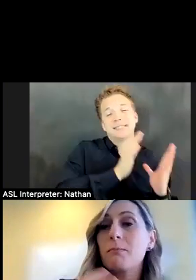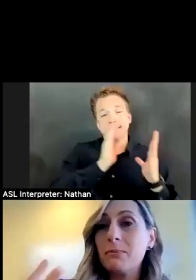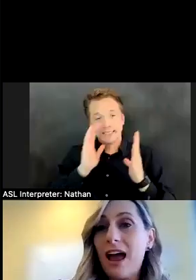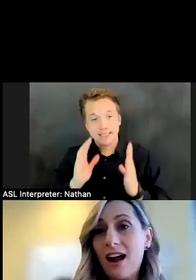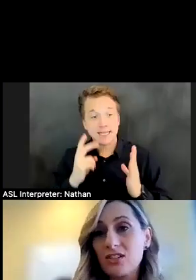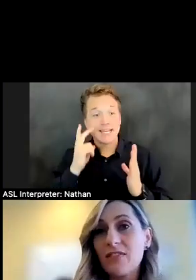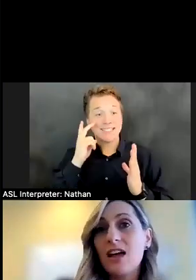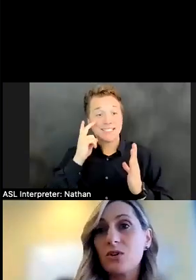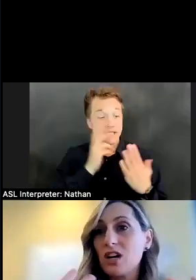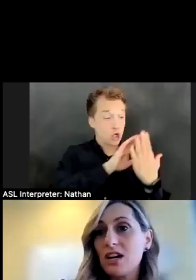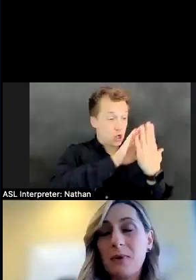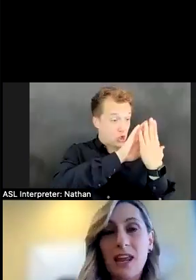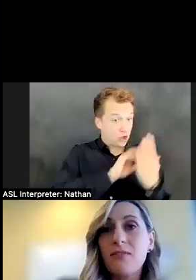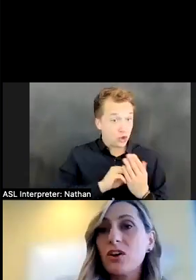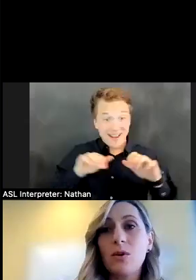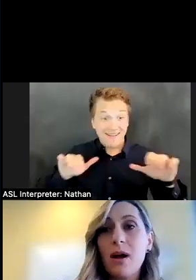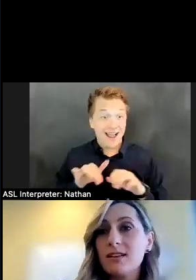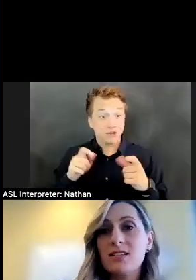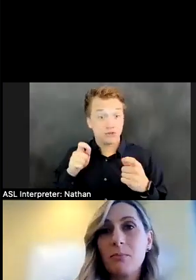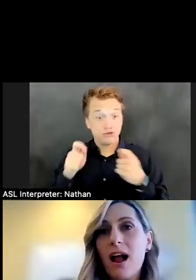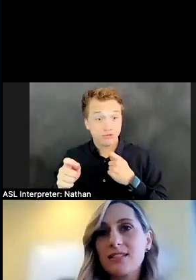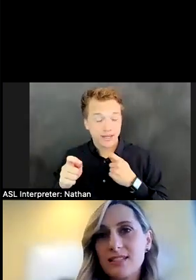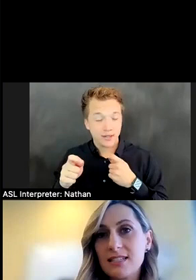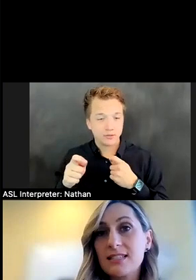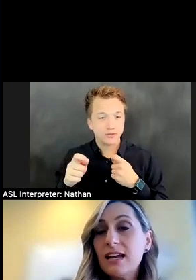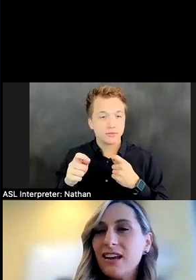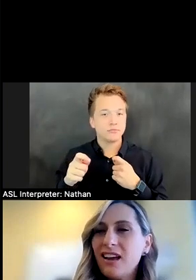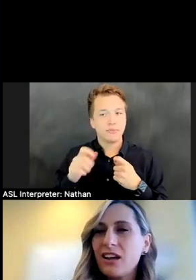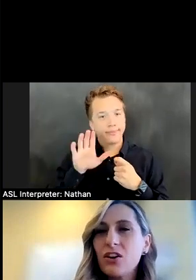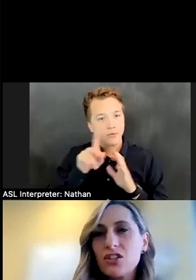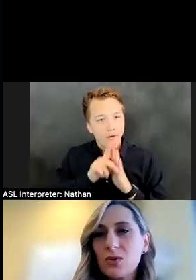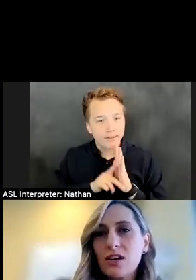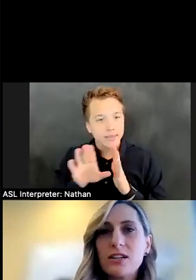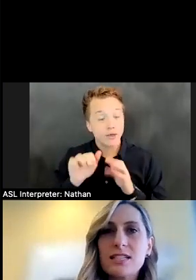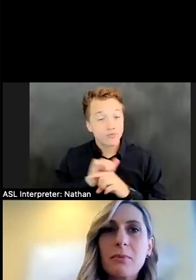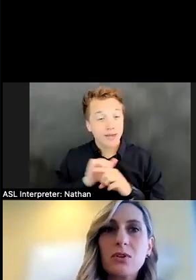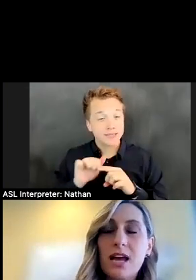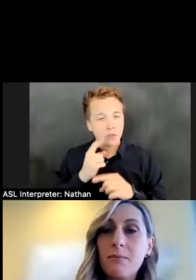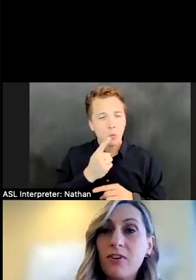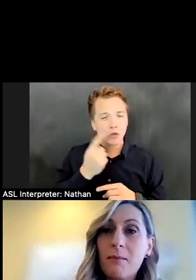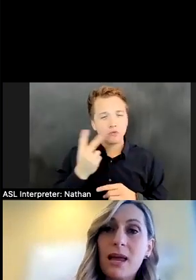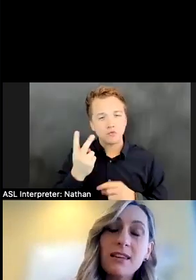want people to act on that, or change behavior, or policies or practices—a year to two years is a typical time frame.